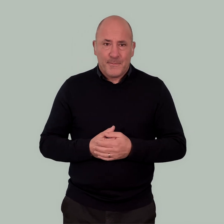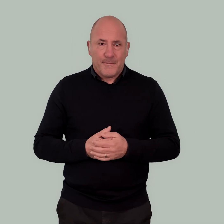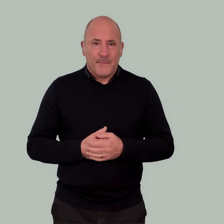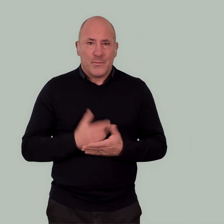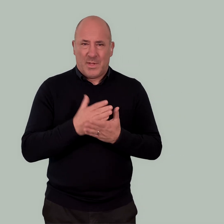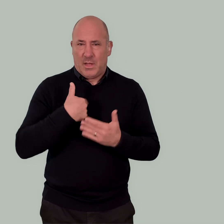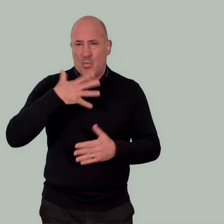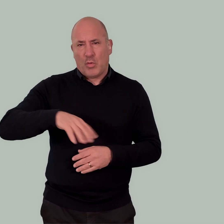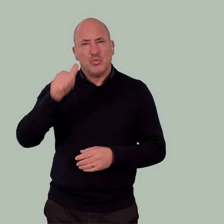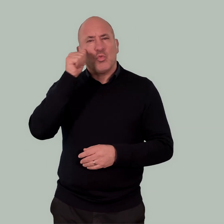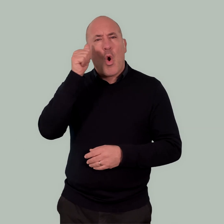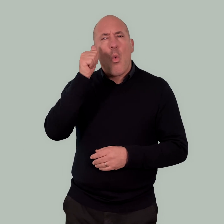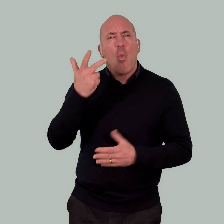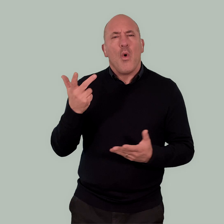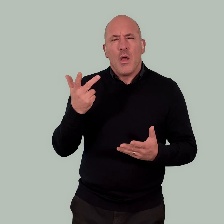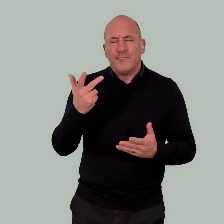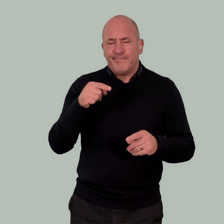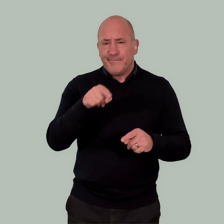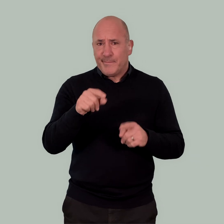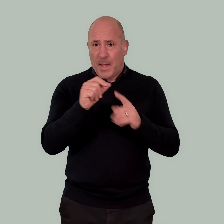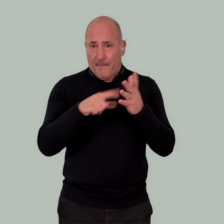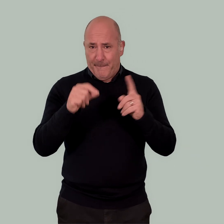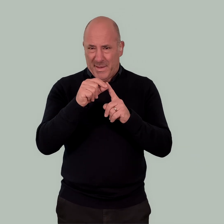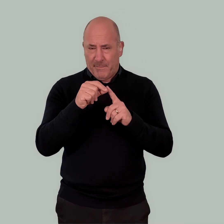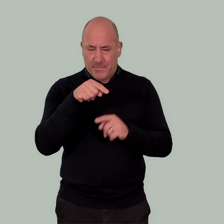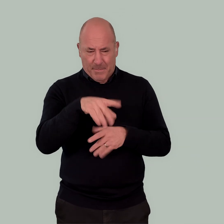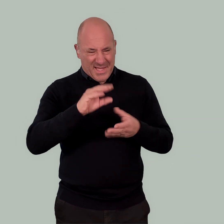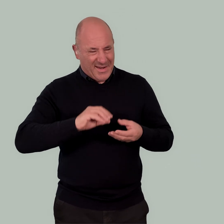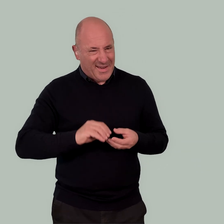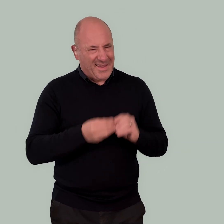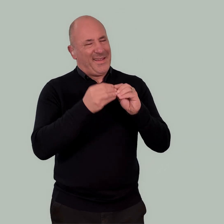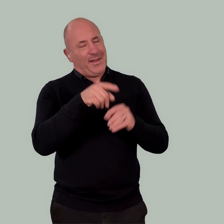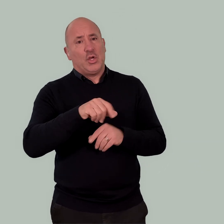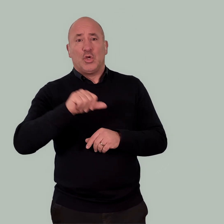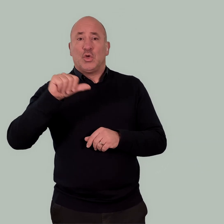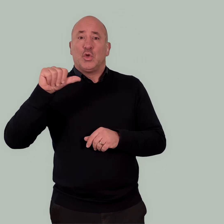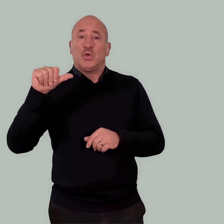Through this theme, the Review is interested in understanding